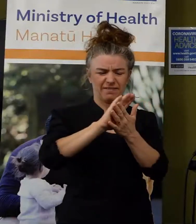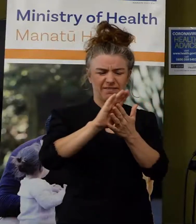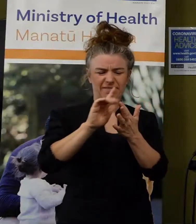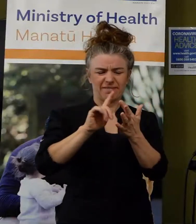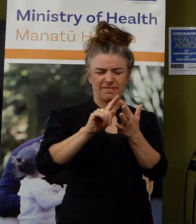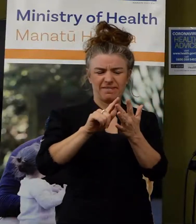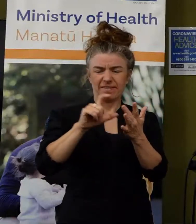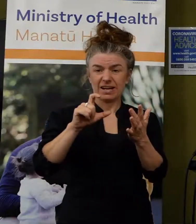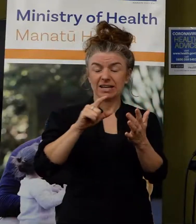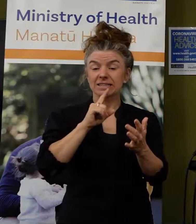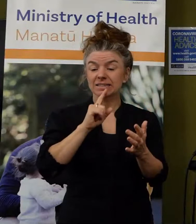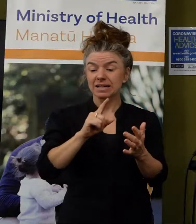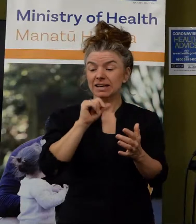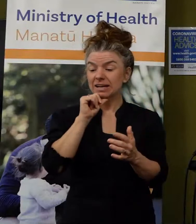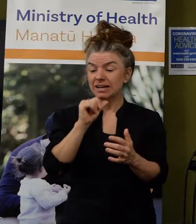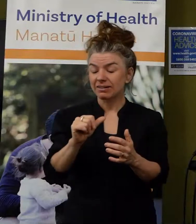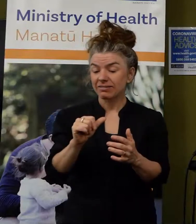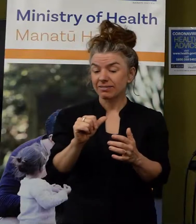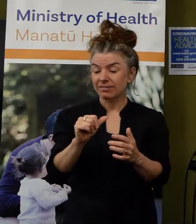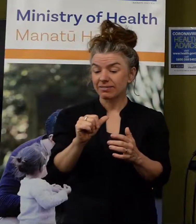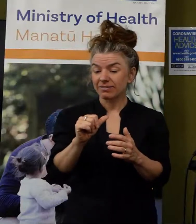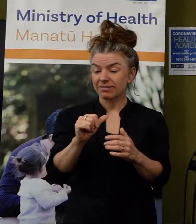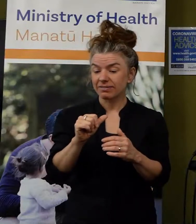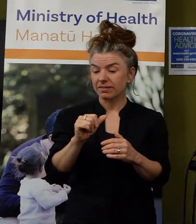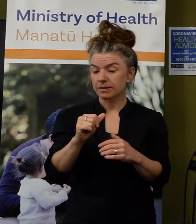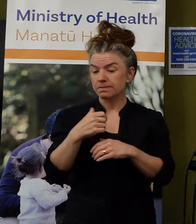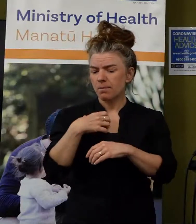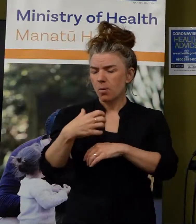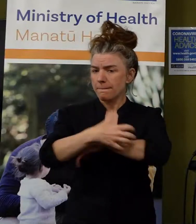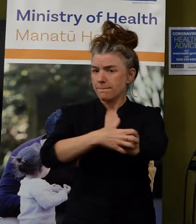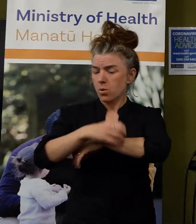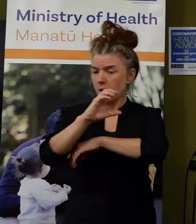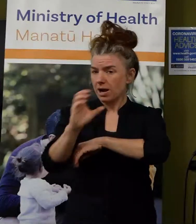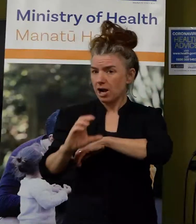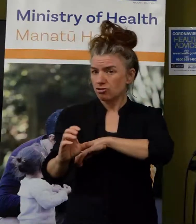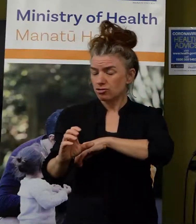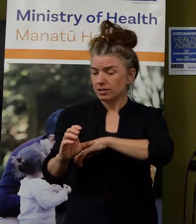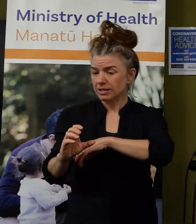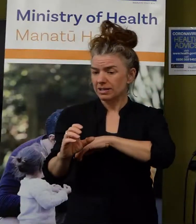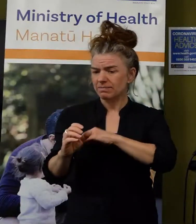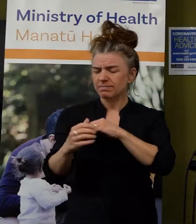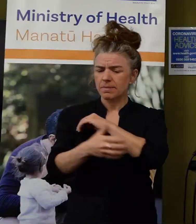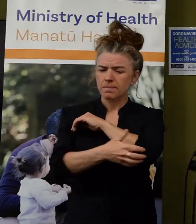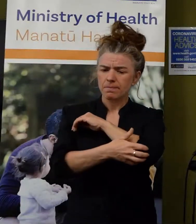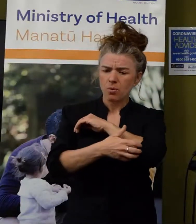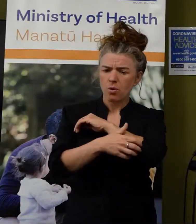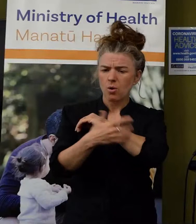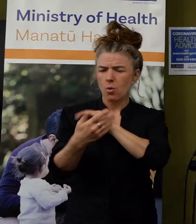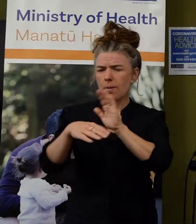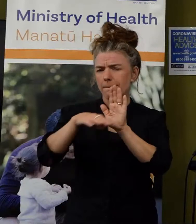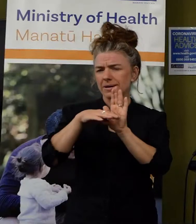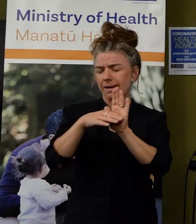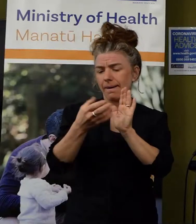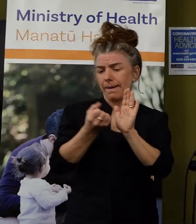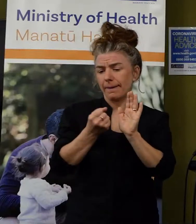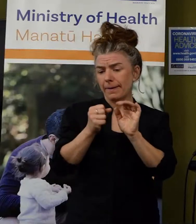an outbreak like this has on low-income countries, low- and middle-income countries with less well-developed health care systems.